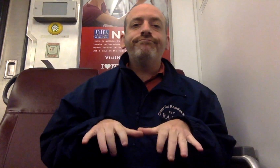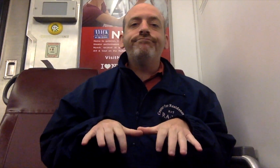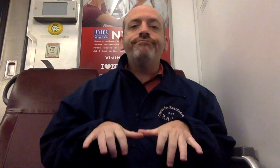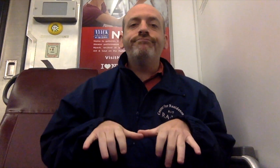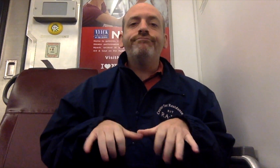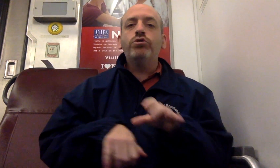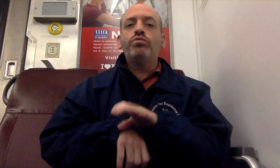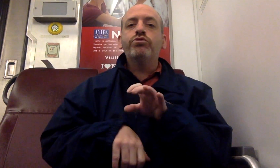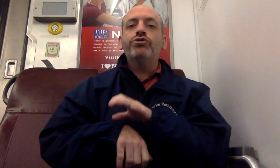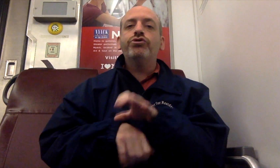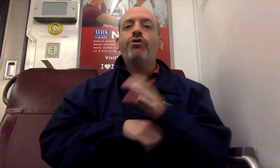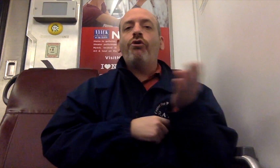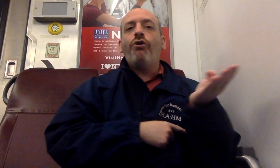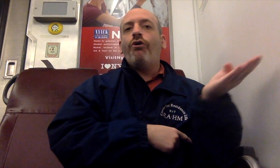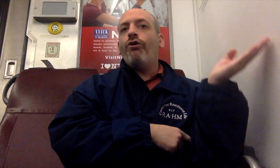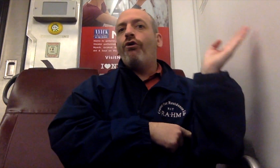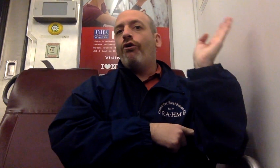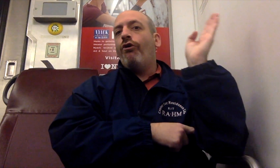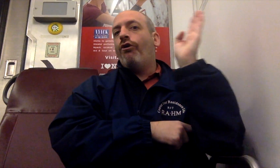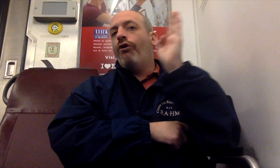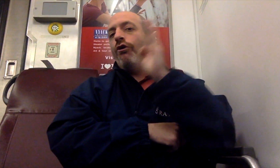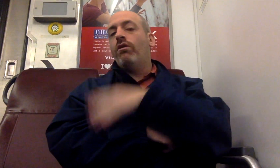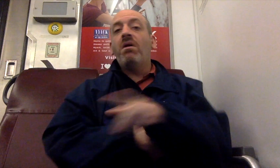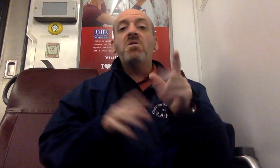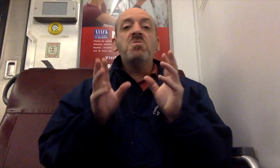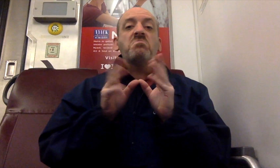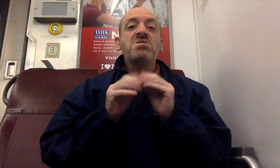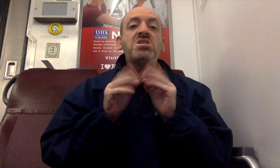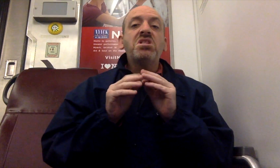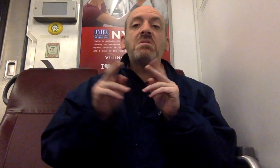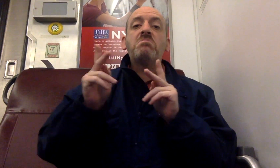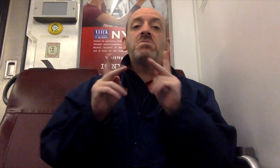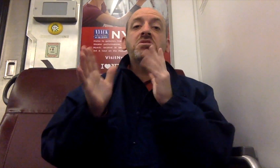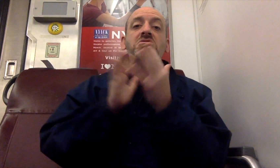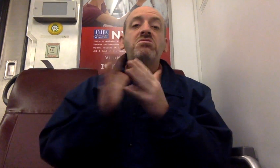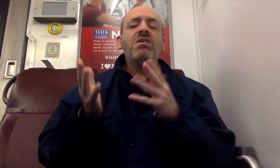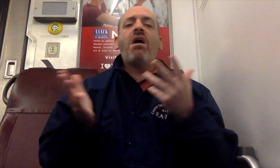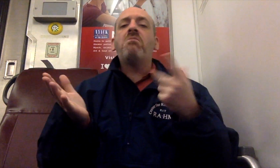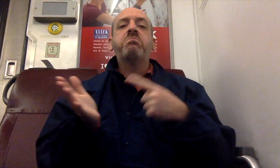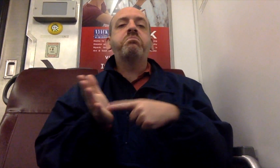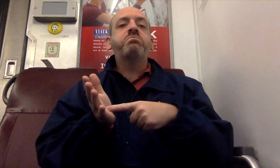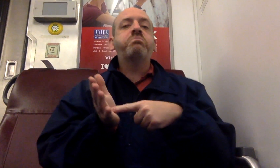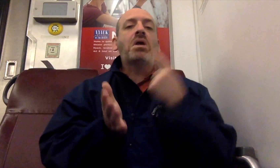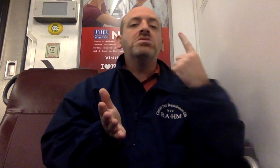sit in your desk, working on your computer all day. You don't really much interact with your employees except for a periodically meetings during the week.